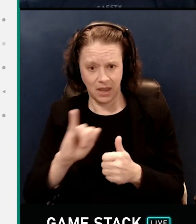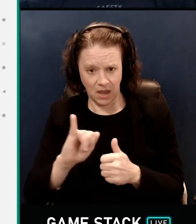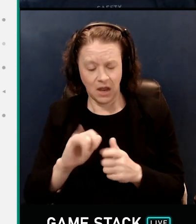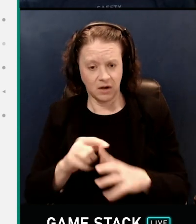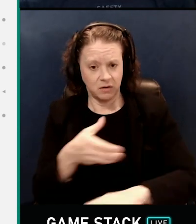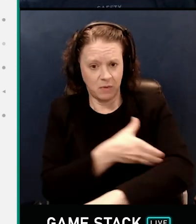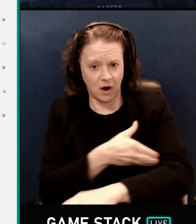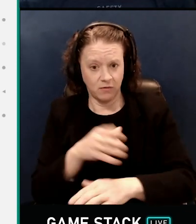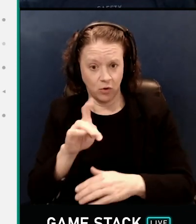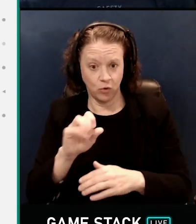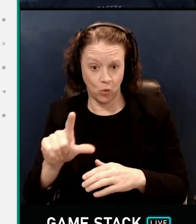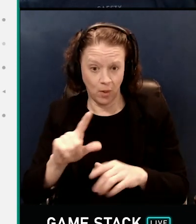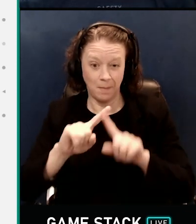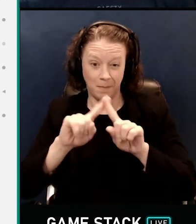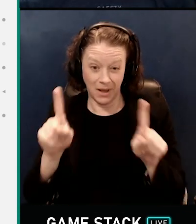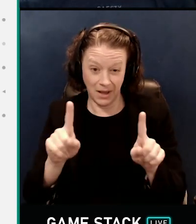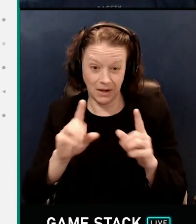They can be just as fragile as bot scripts.